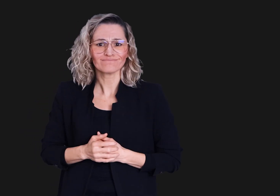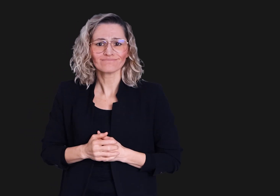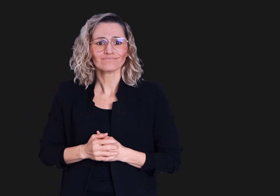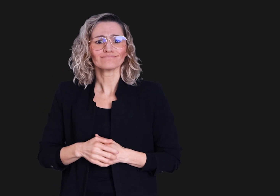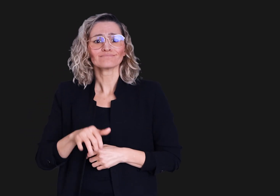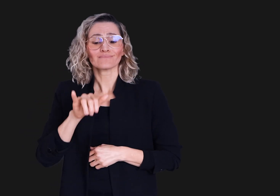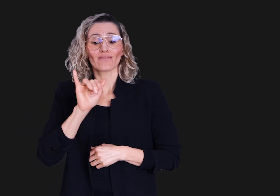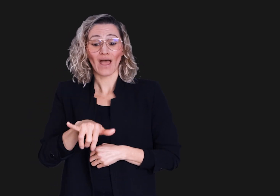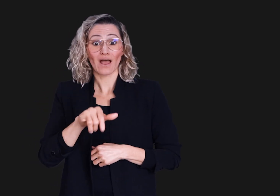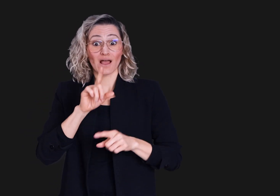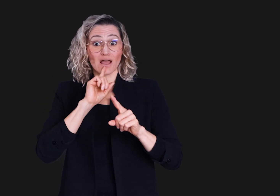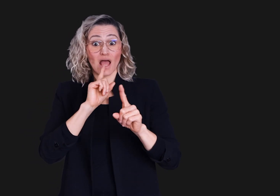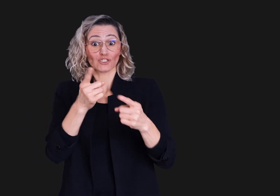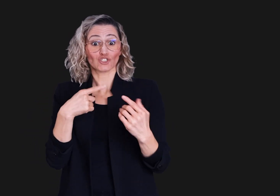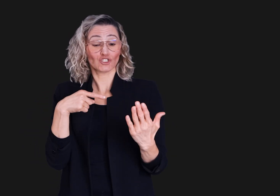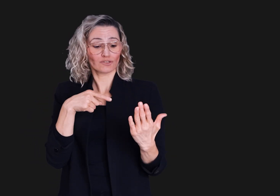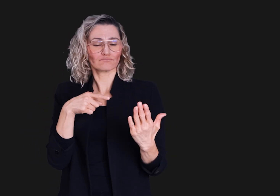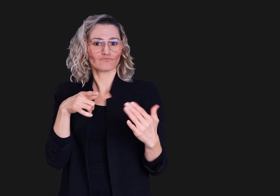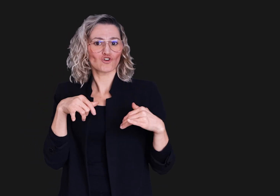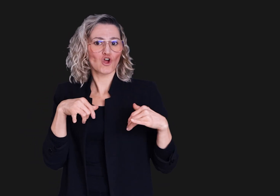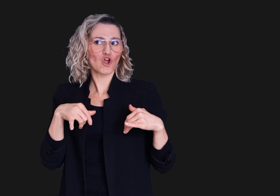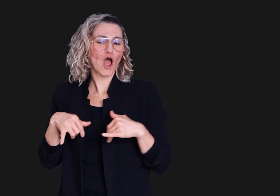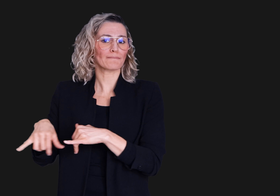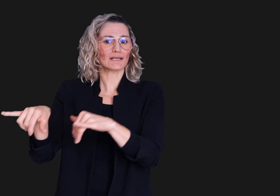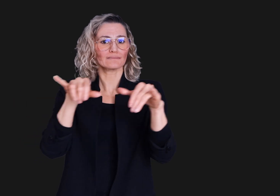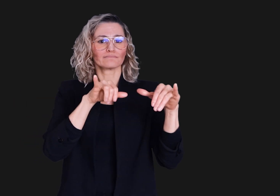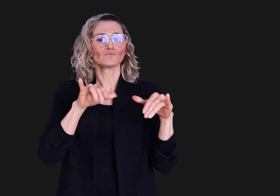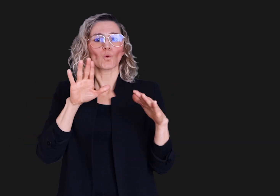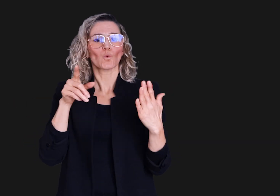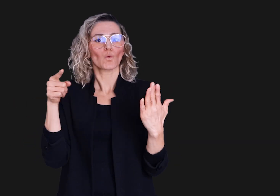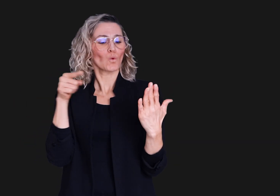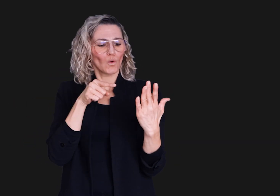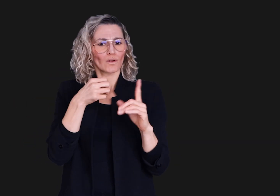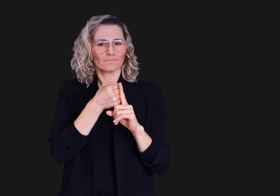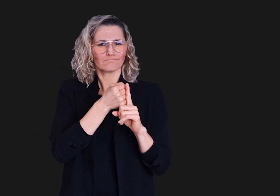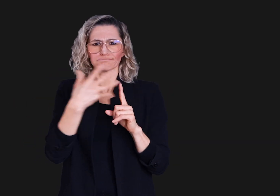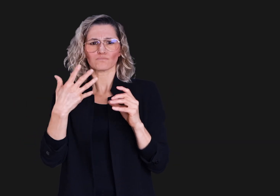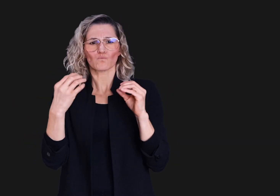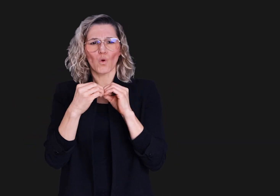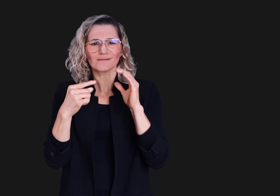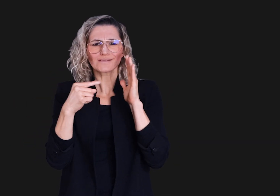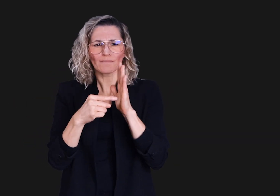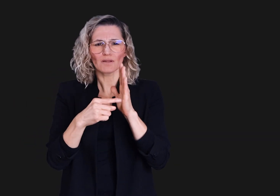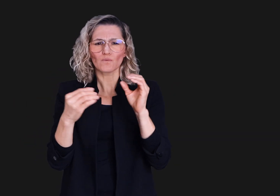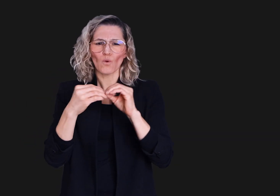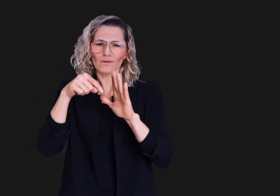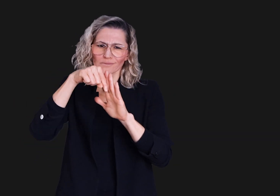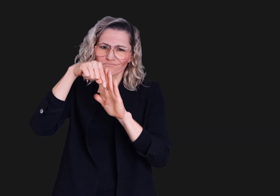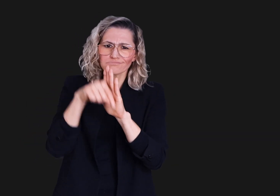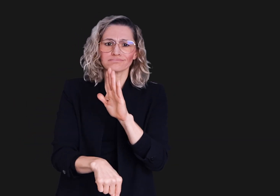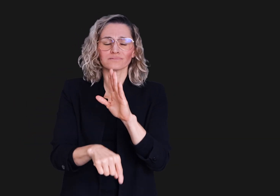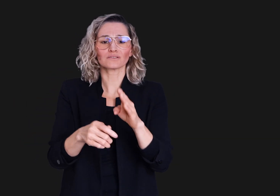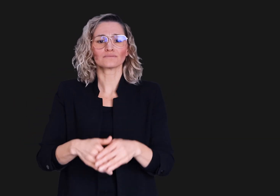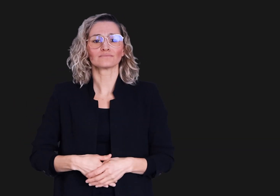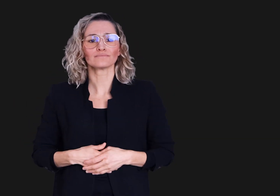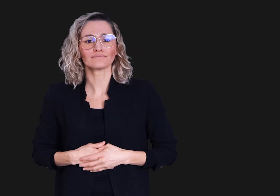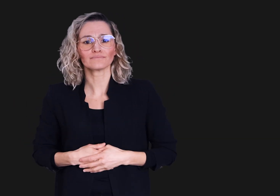This was a very common answer so we looked at the examples in more detail.